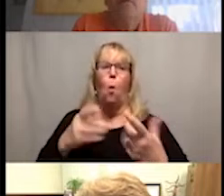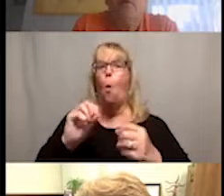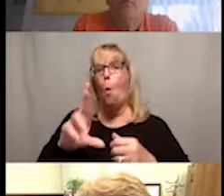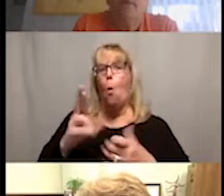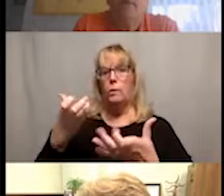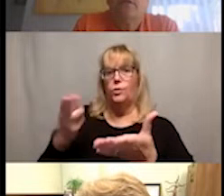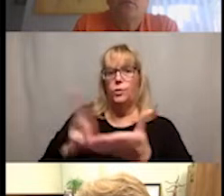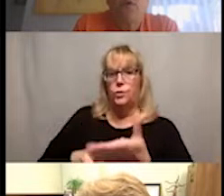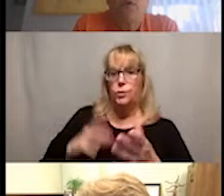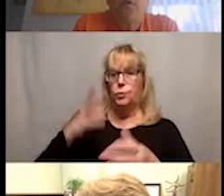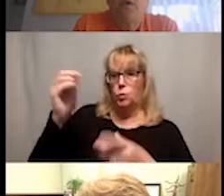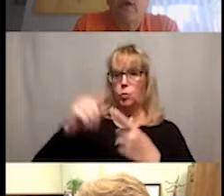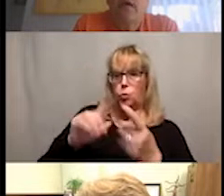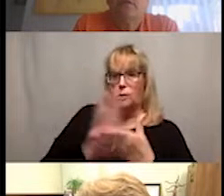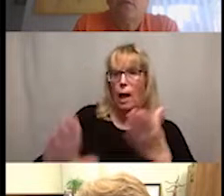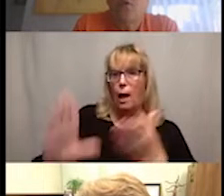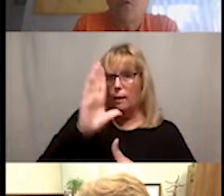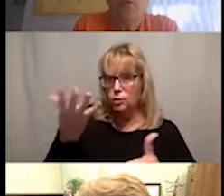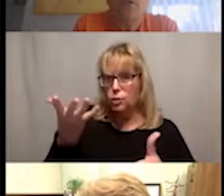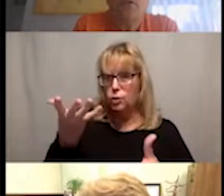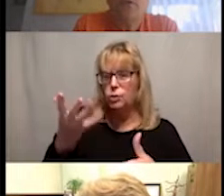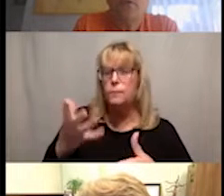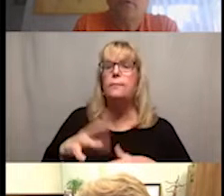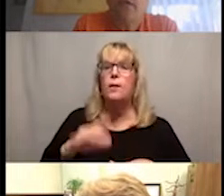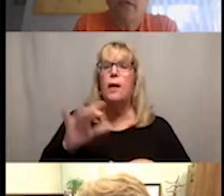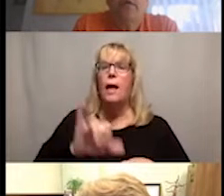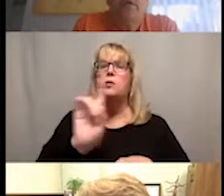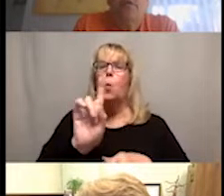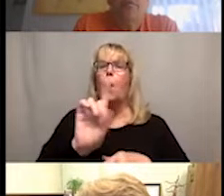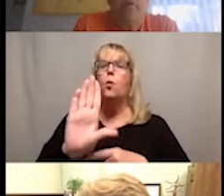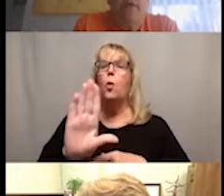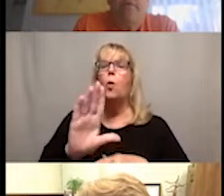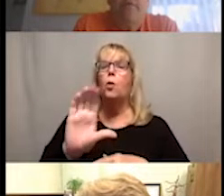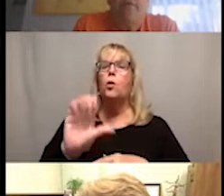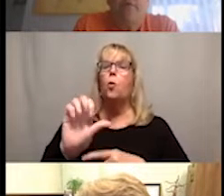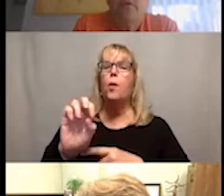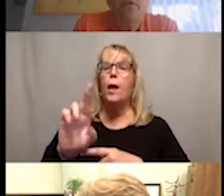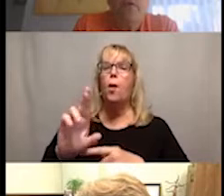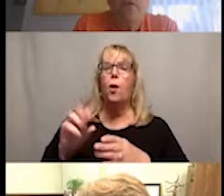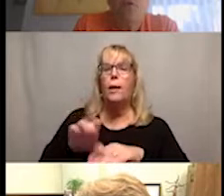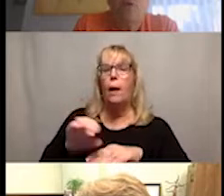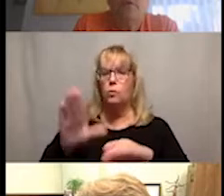so this is where the career counselor works with students to if they're interested in going to